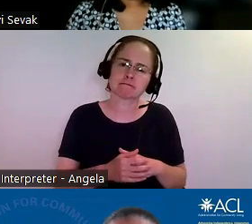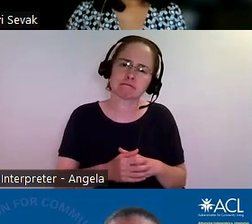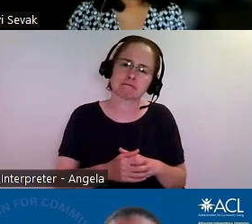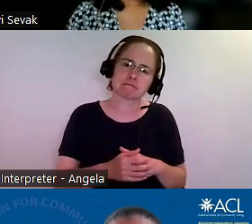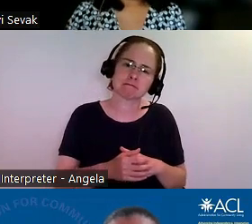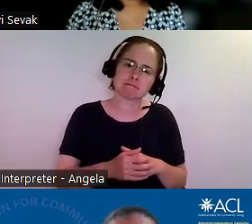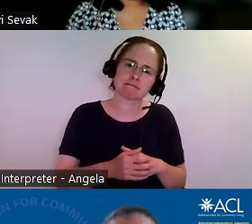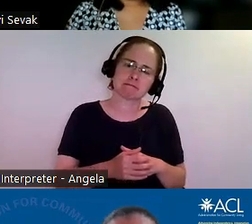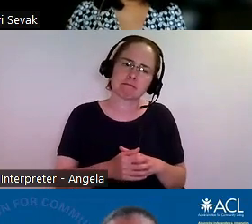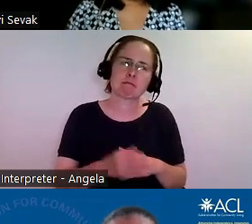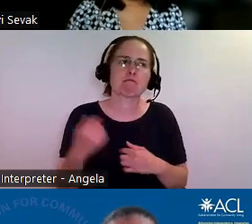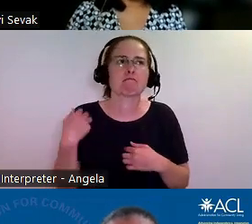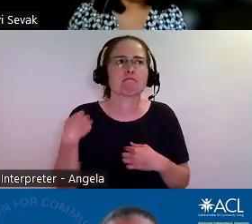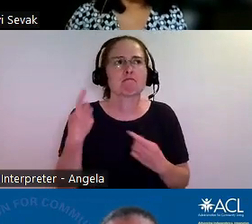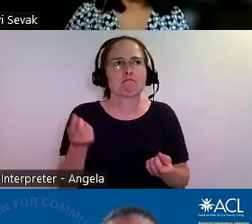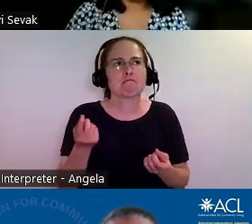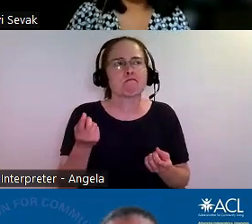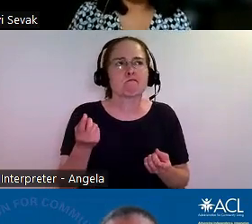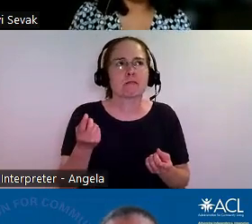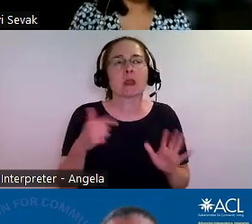(Purvi Sevak) I think what we've learned, and this is partly why I focused on outreach here,